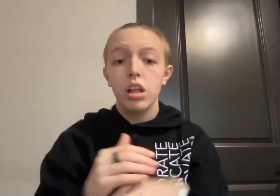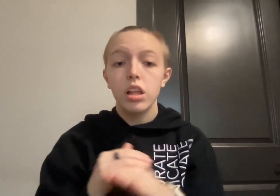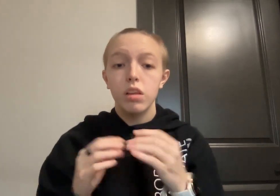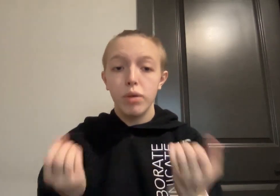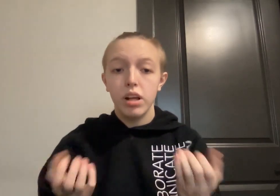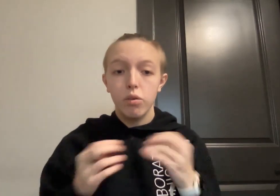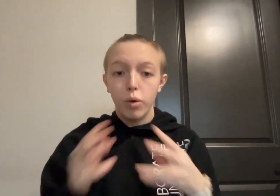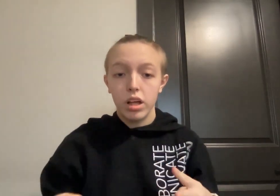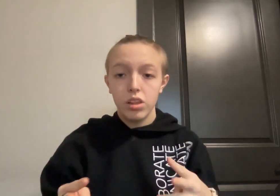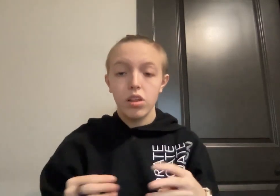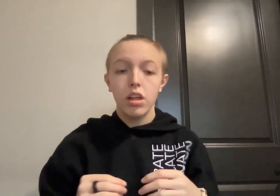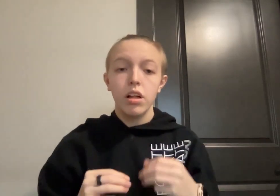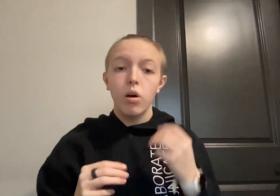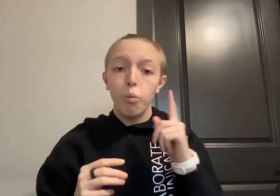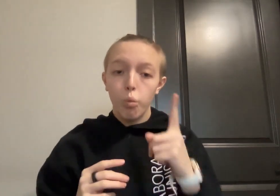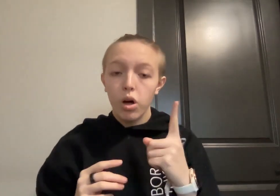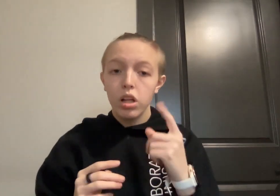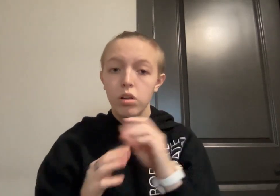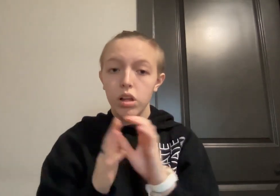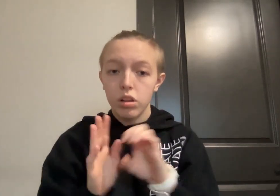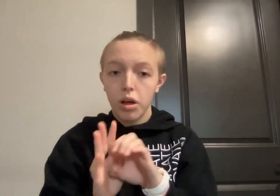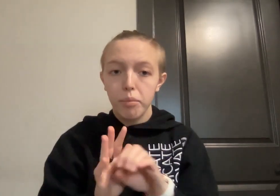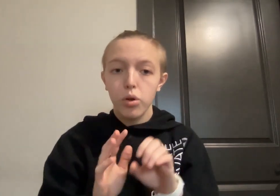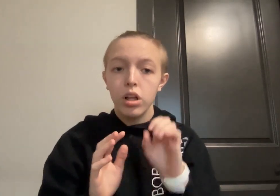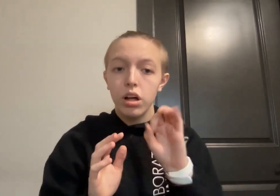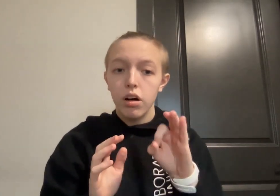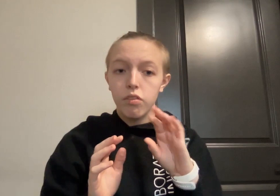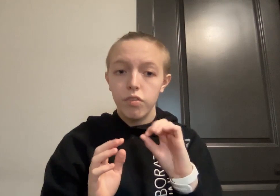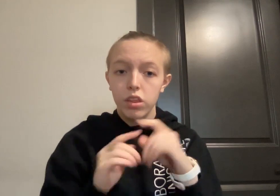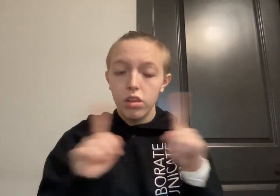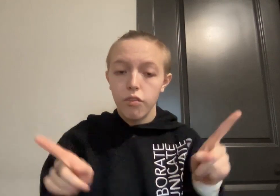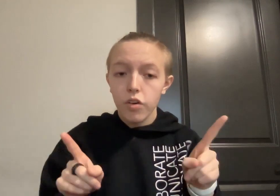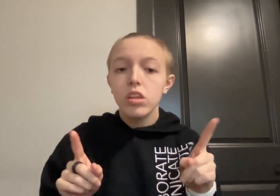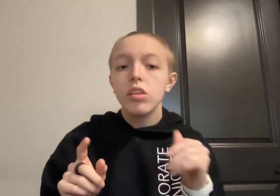in many ways one example of the difference